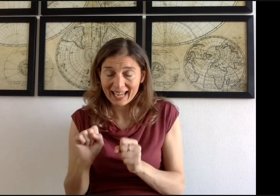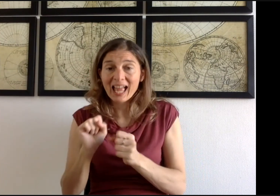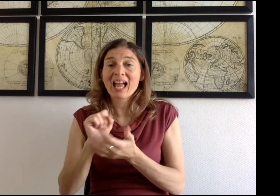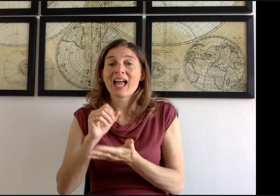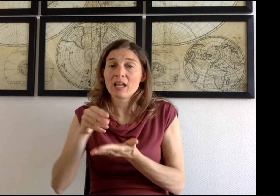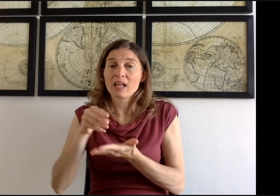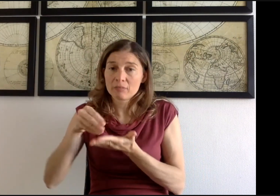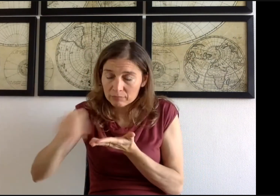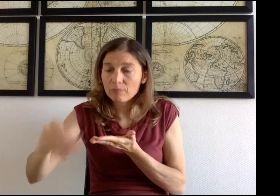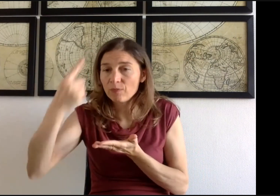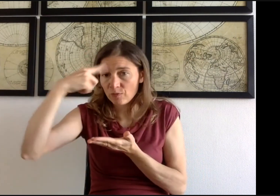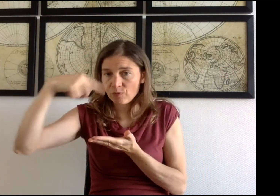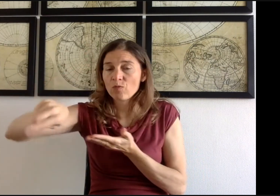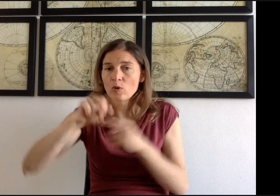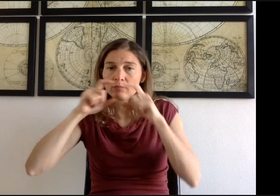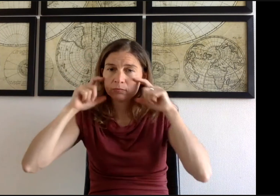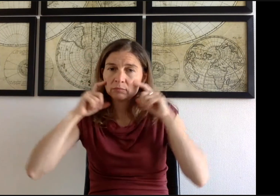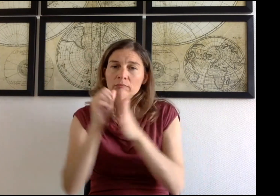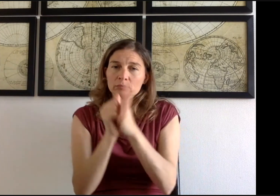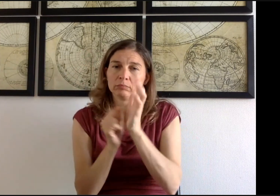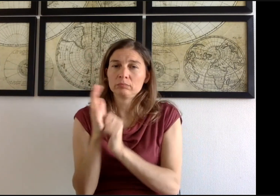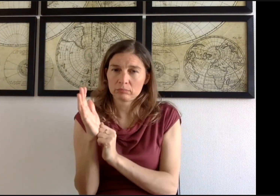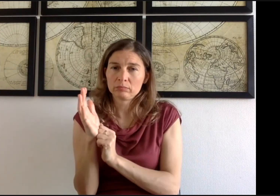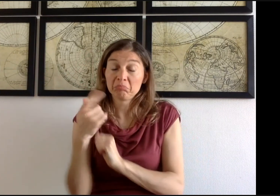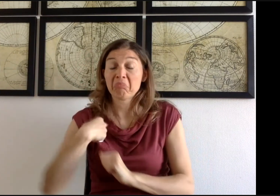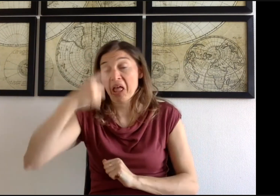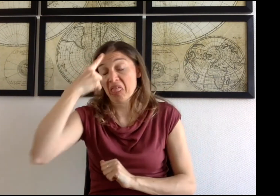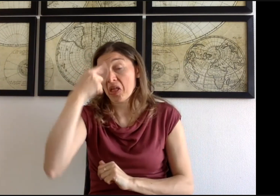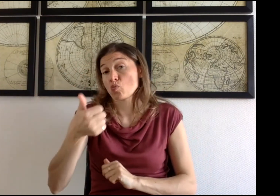of persons with disabilities. I think this is a very good practice.